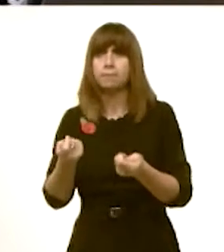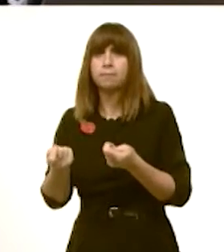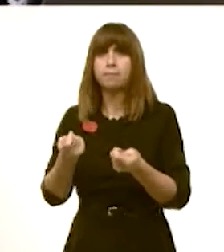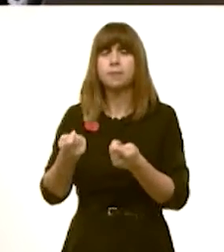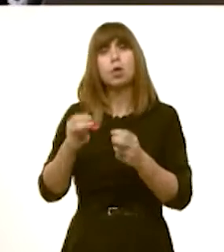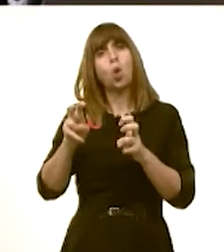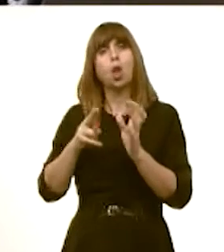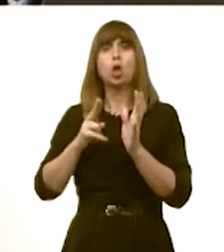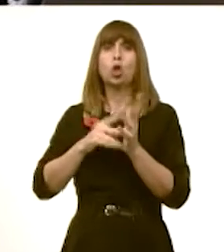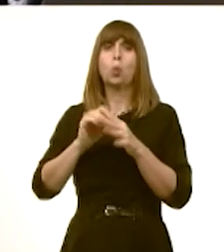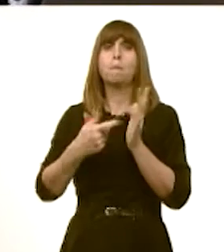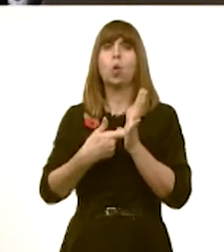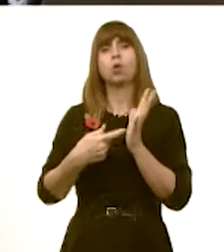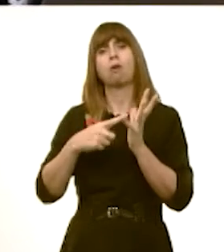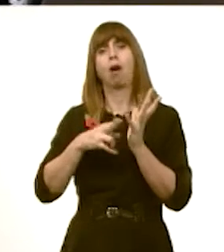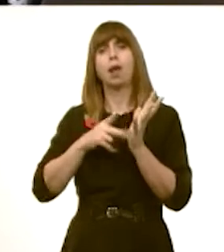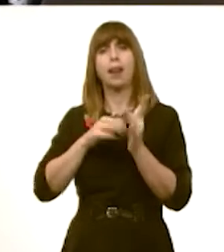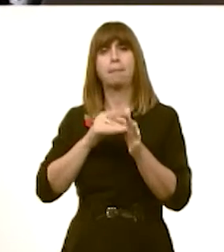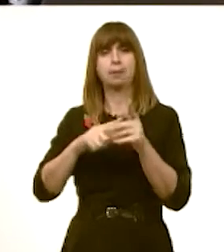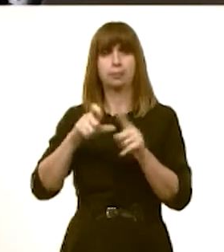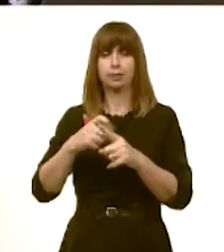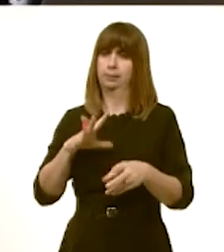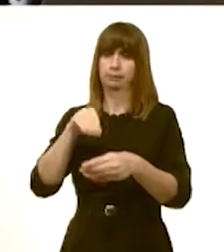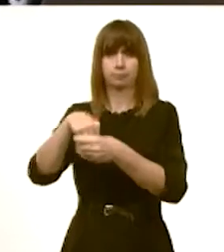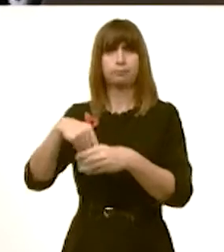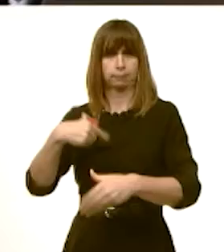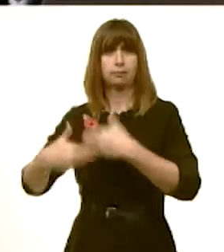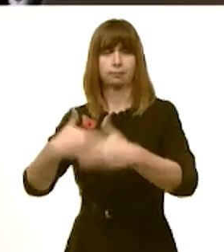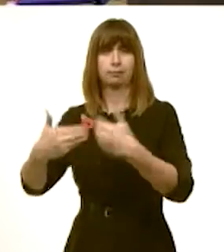Itís a good example of Government working together, and the Labour council delivering.